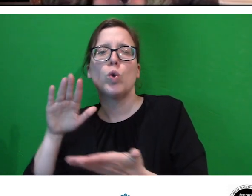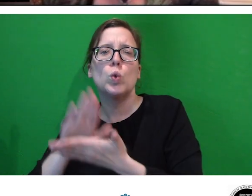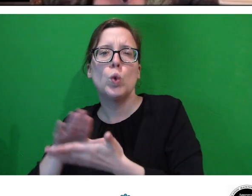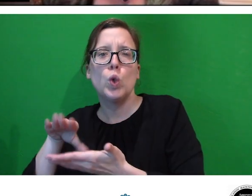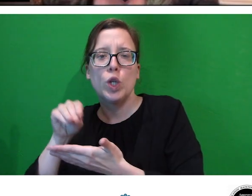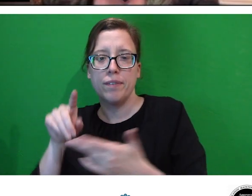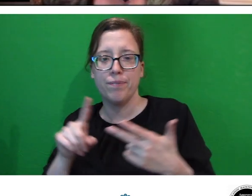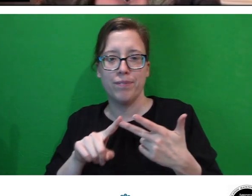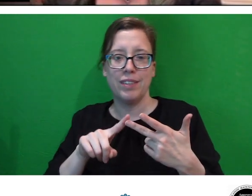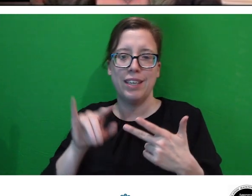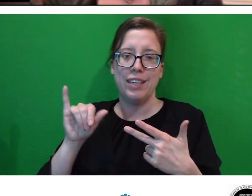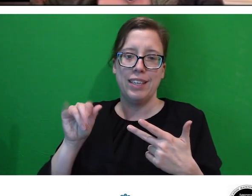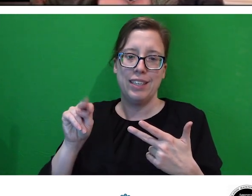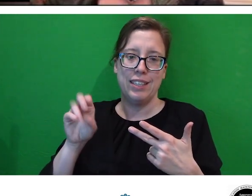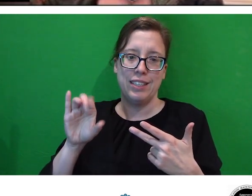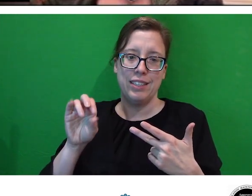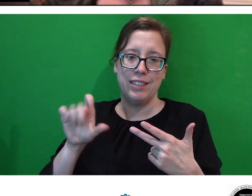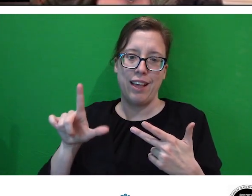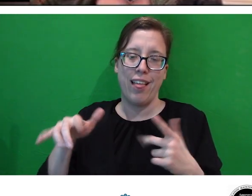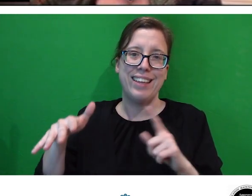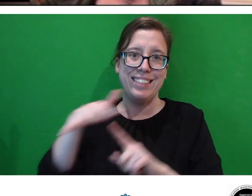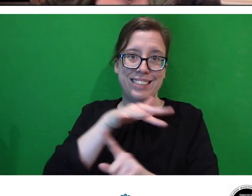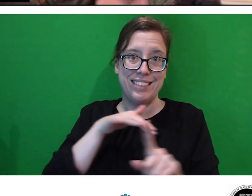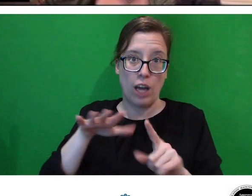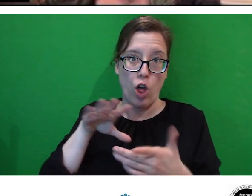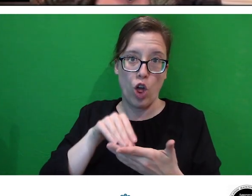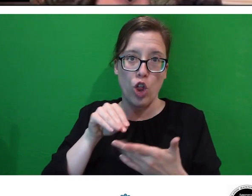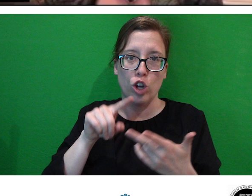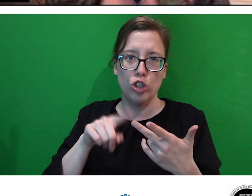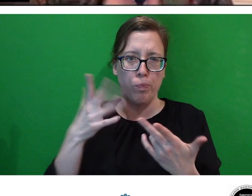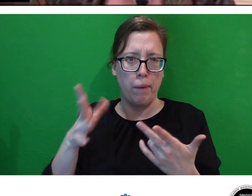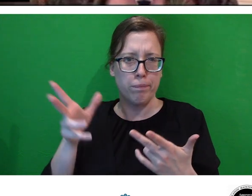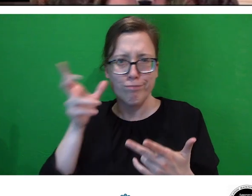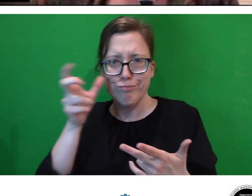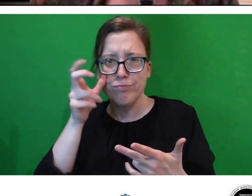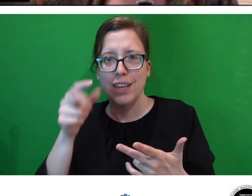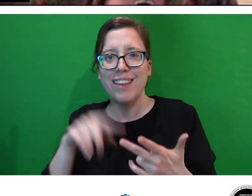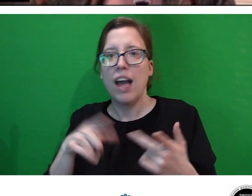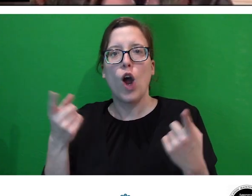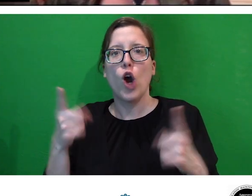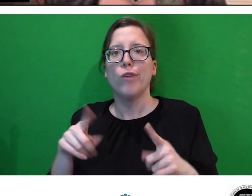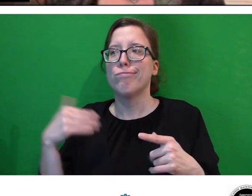information. This is big with typically developing kids for school learning.